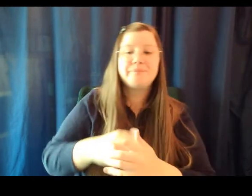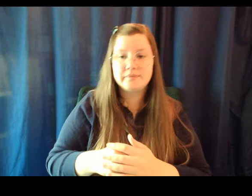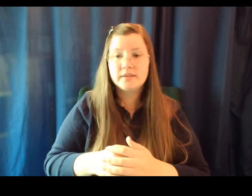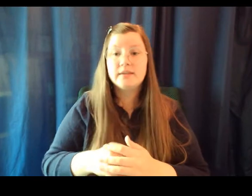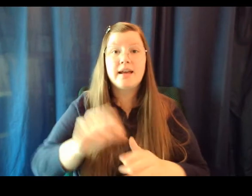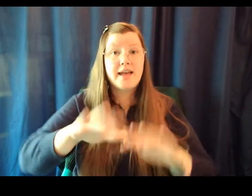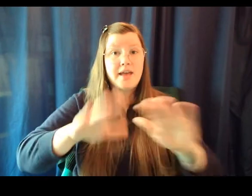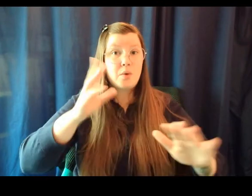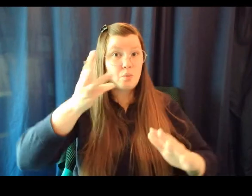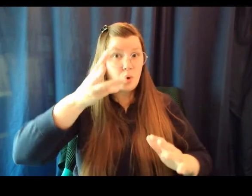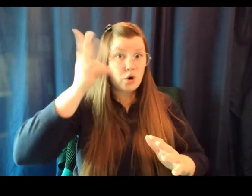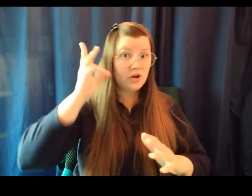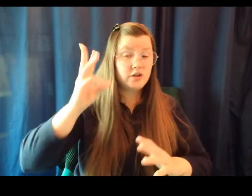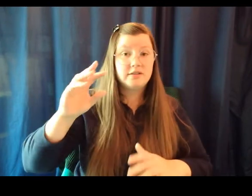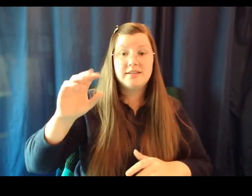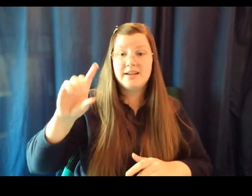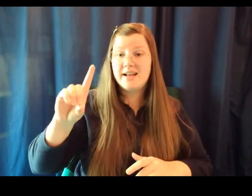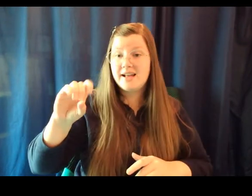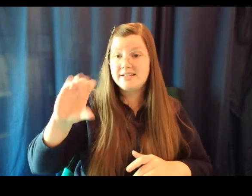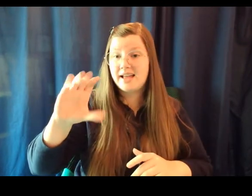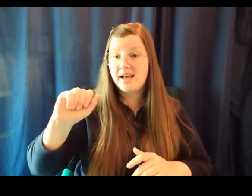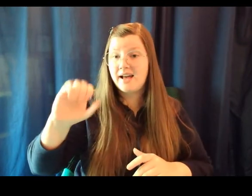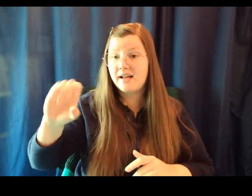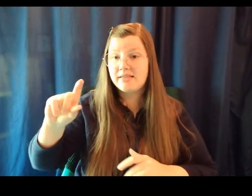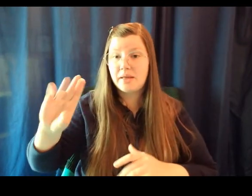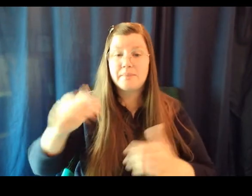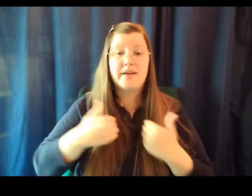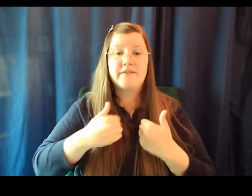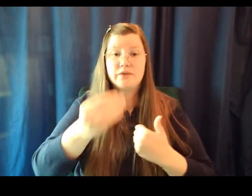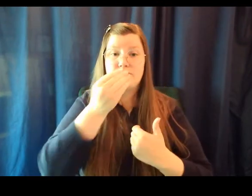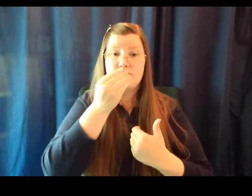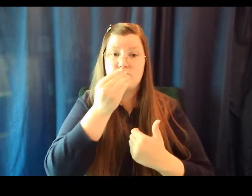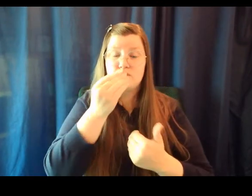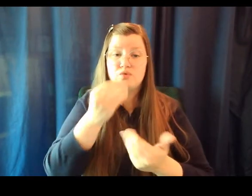and will be running until Friday, June 11.